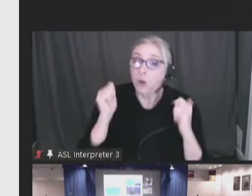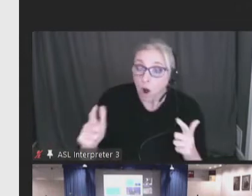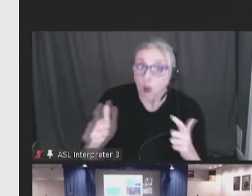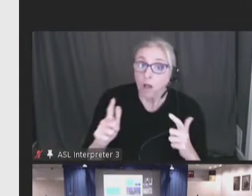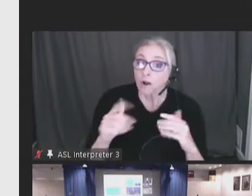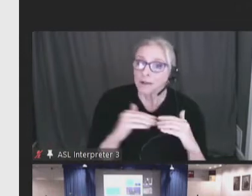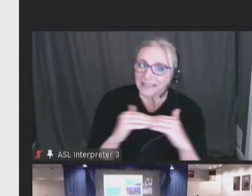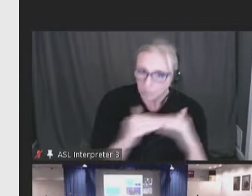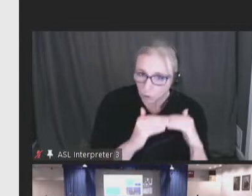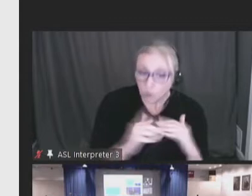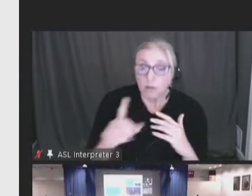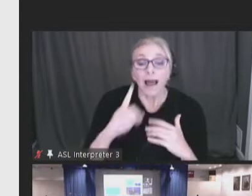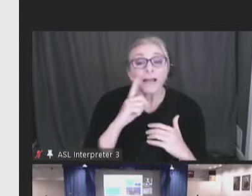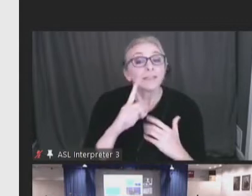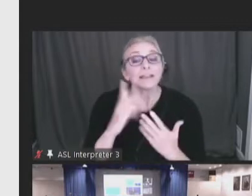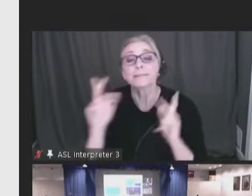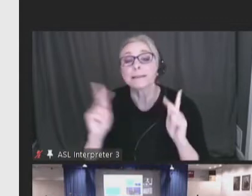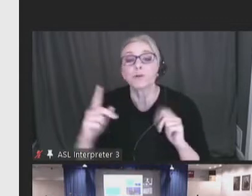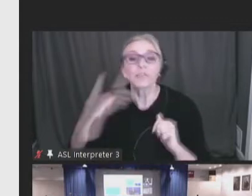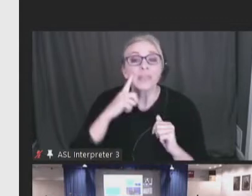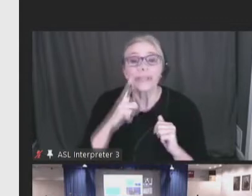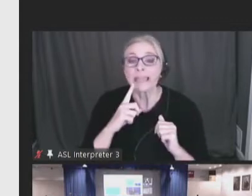important because I think people tend to get stuck on digital impressions.